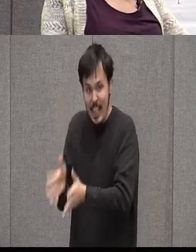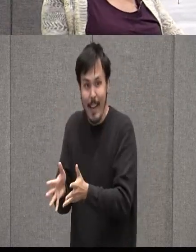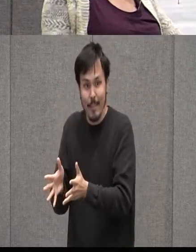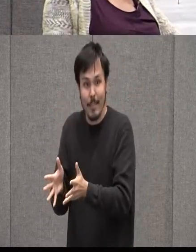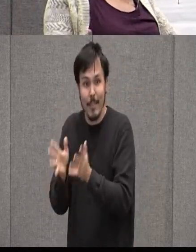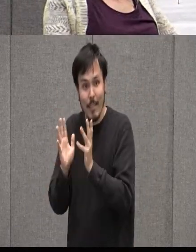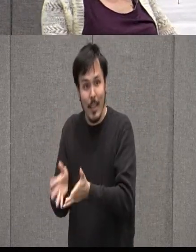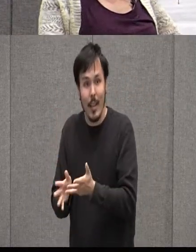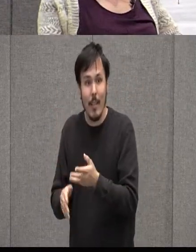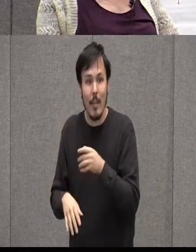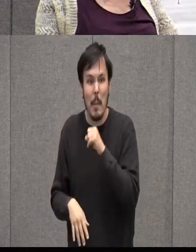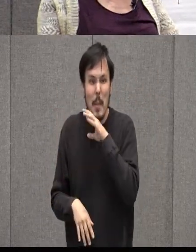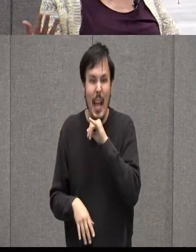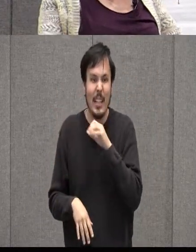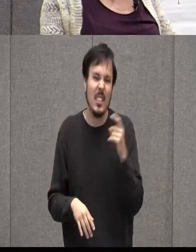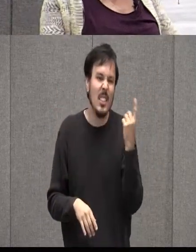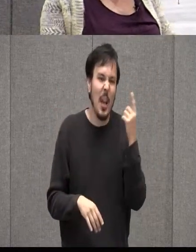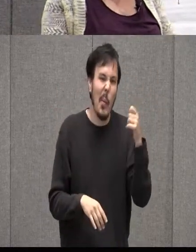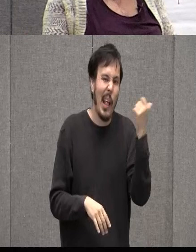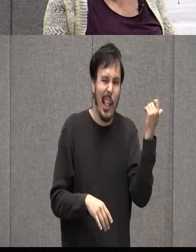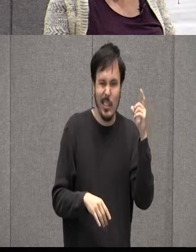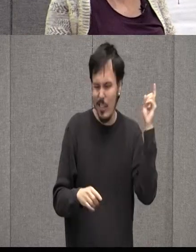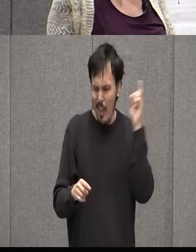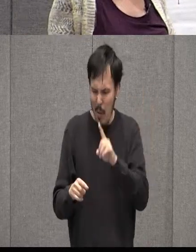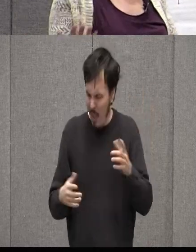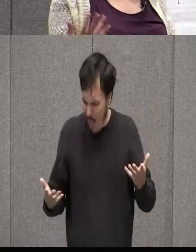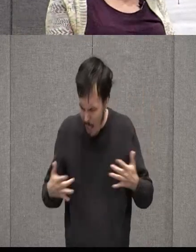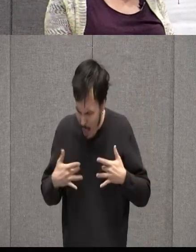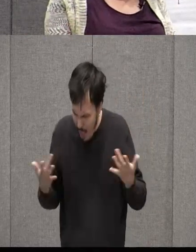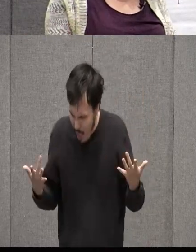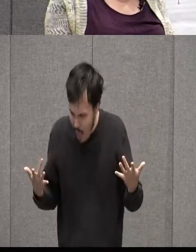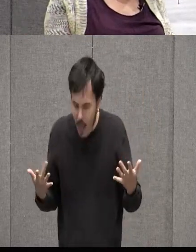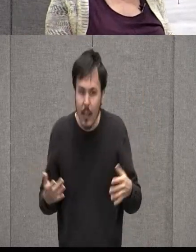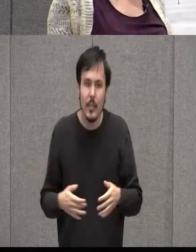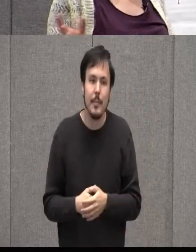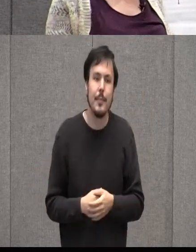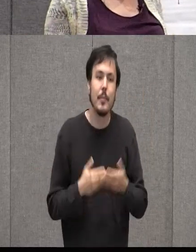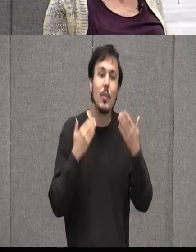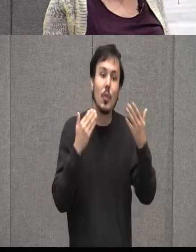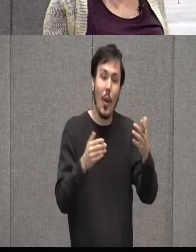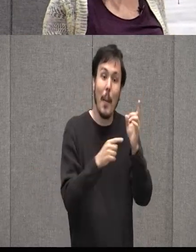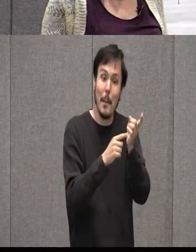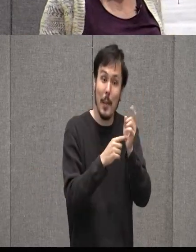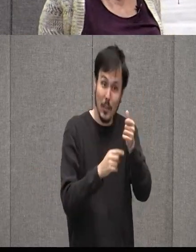and then someone comes out later and goes, what's this? So take a minute and clean yourselves up.